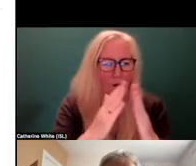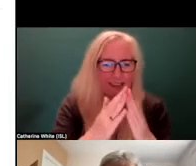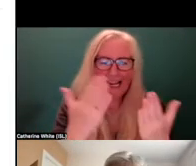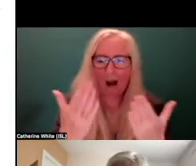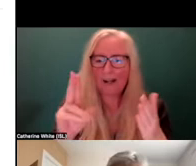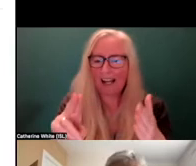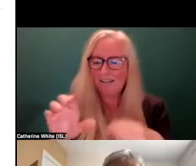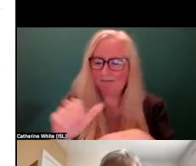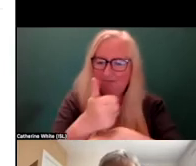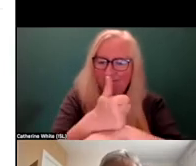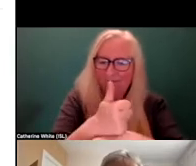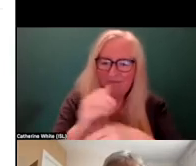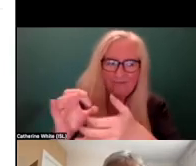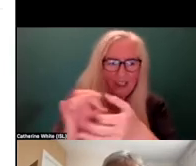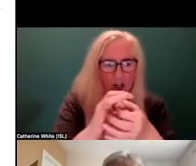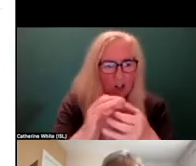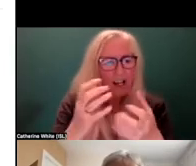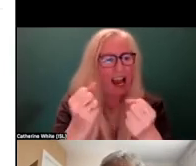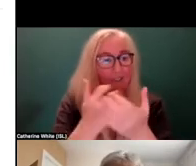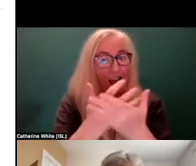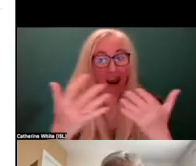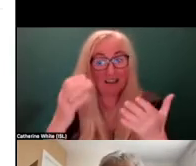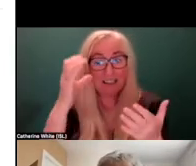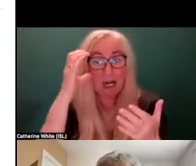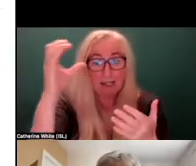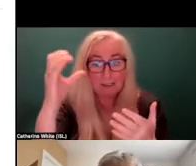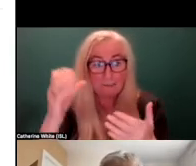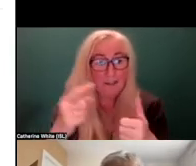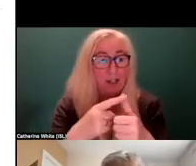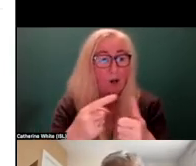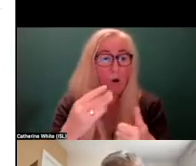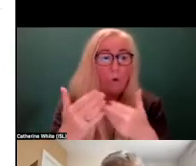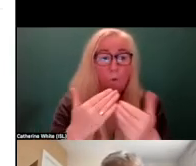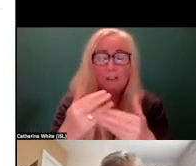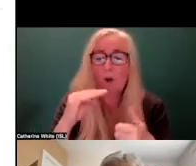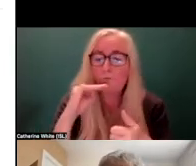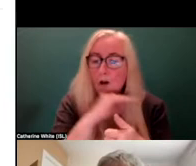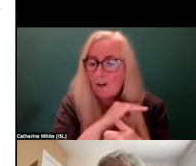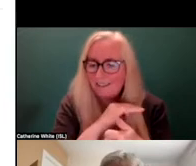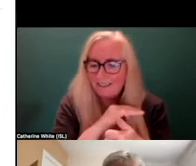with support can come together. So there's a lot of different concepts in play, issues around priority, dealing with